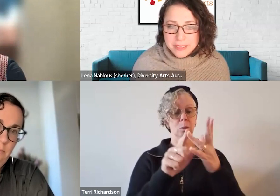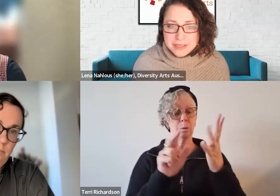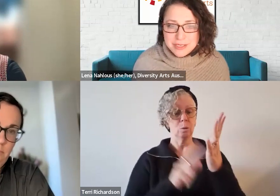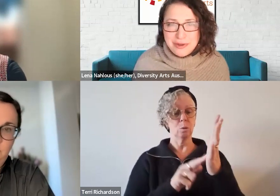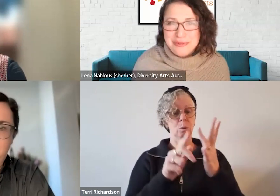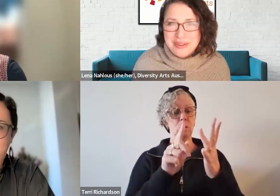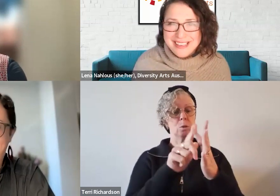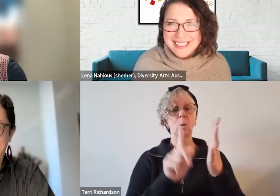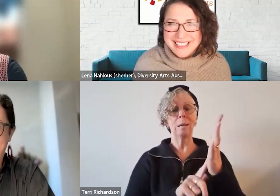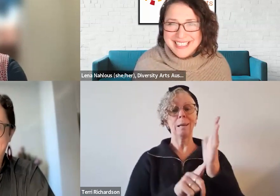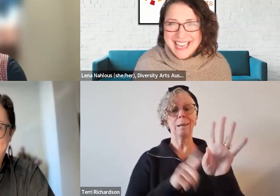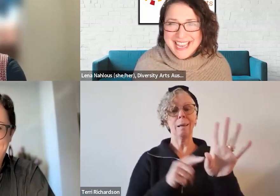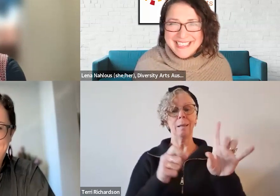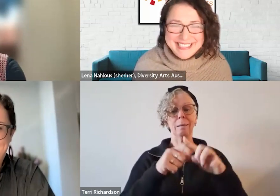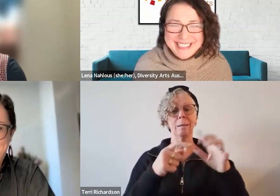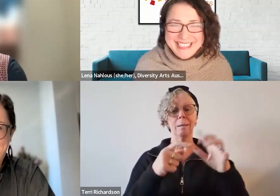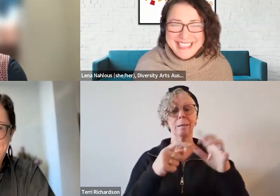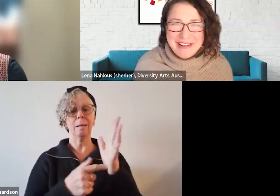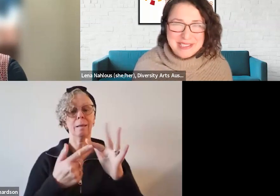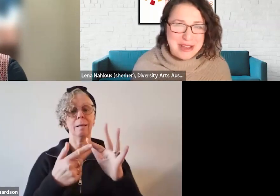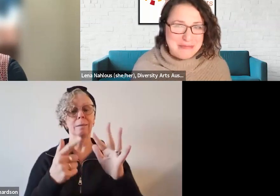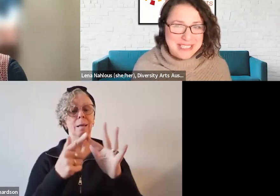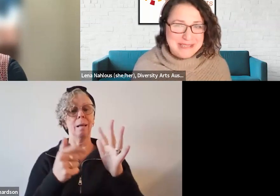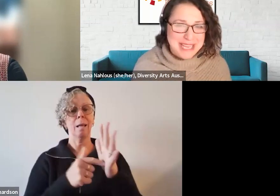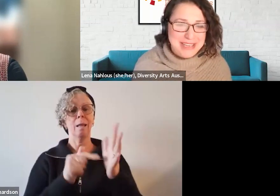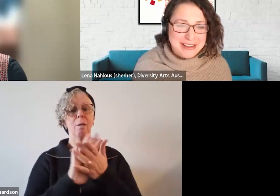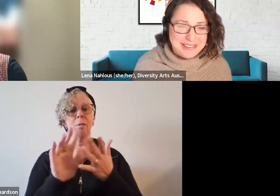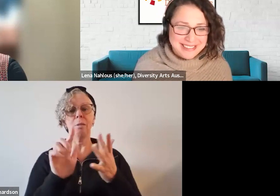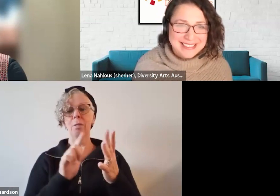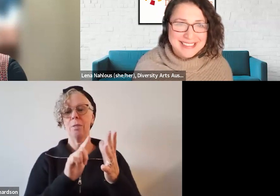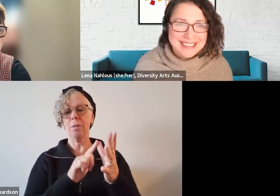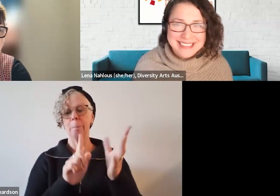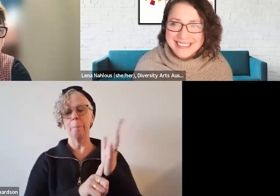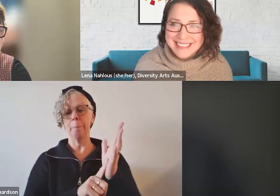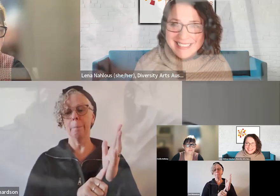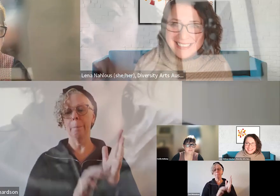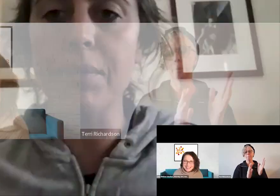So can the AusCo please play the video? (VIDEO PLAYS) Yama